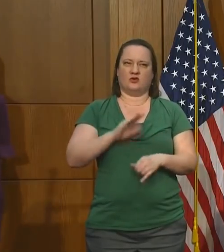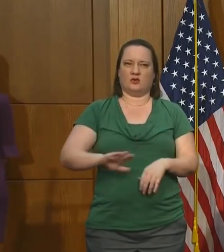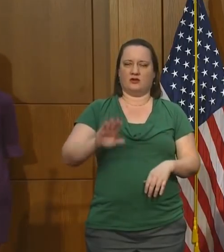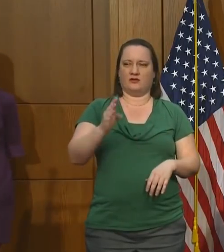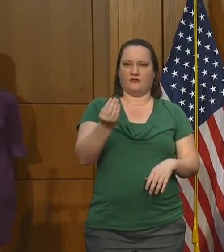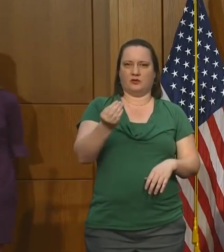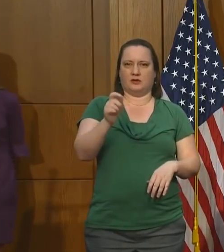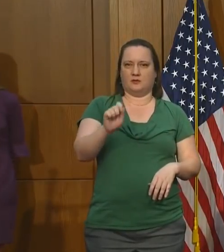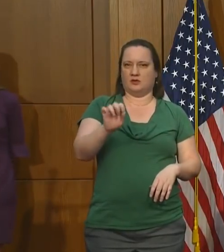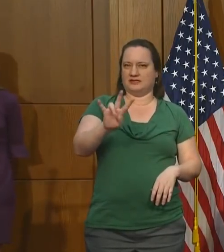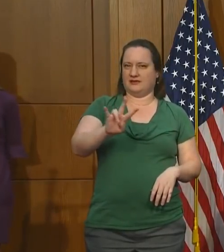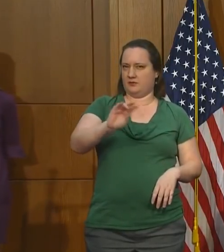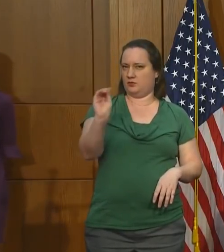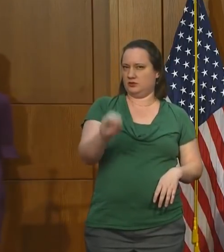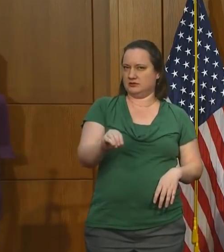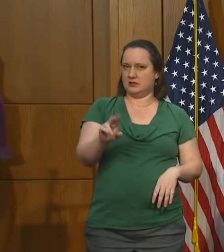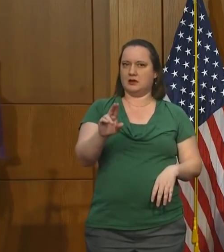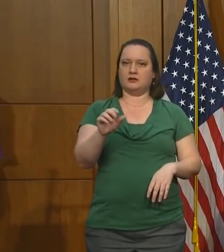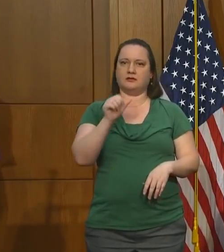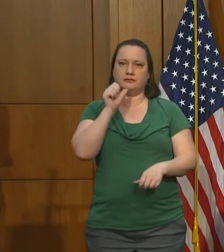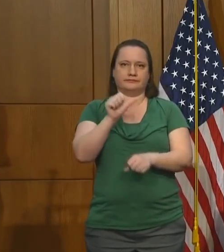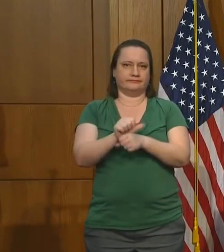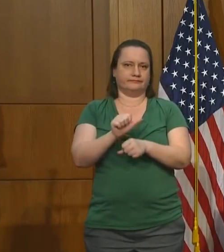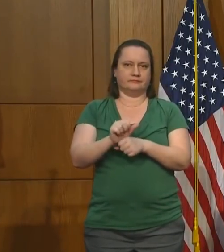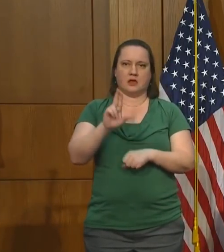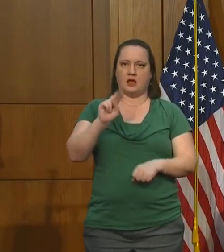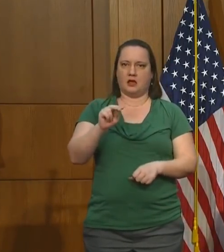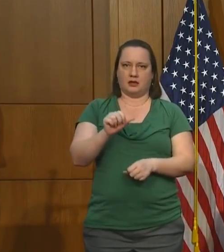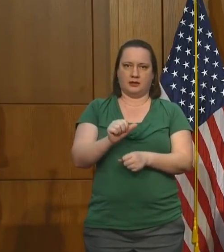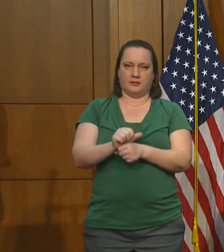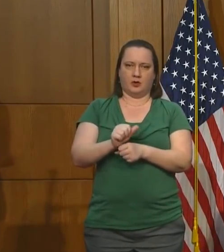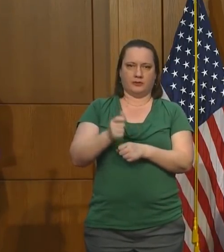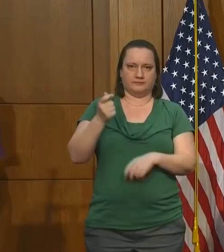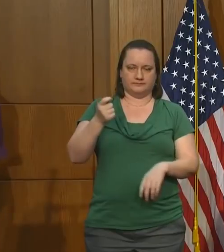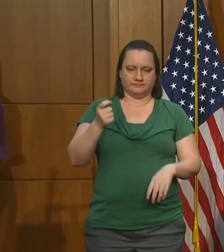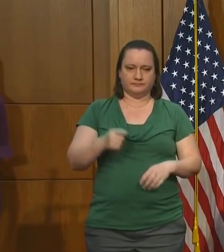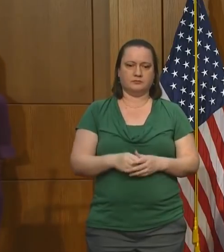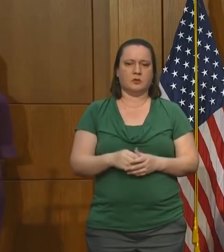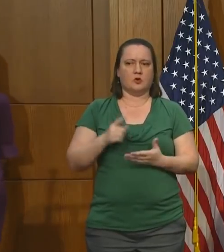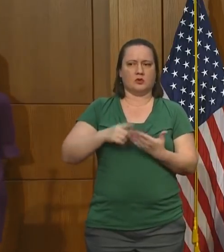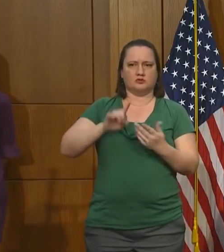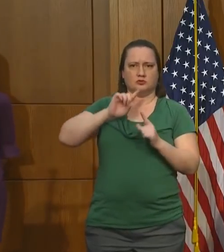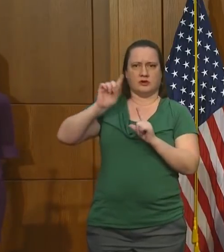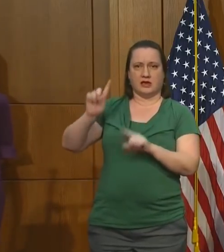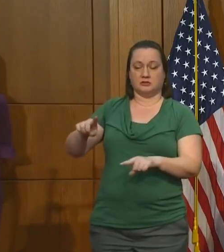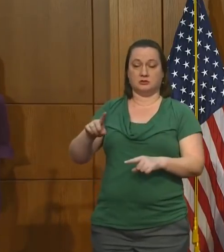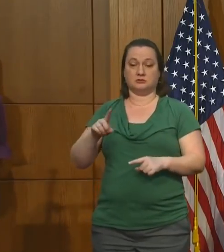TODAY SHOWING THAT THE NEXT STATE THAT FOURTEEN POINT 7% UNEMPLOYMENT MY QUESTION TO YOU